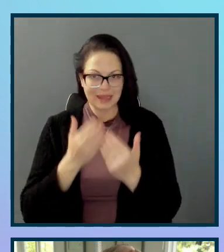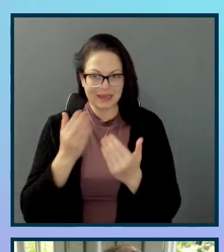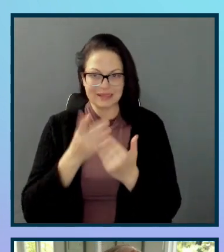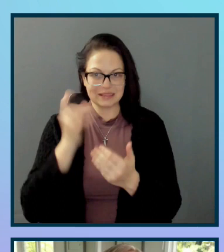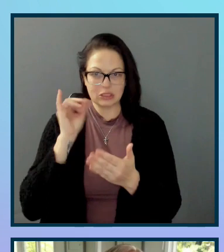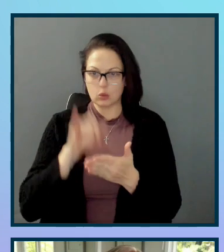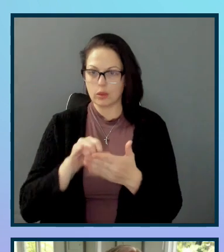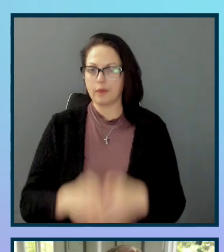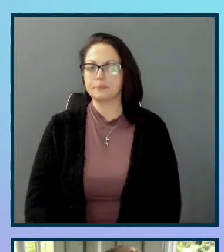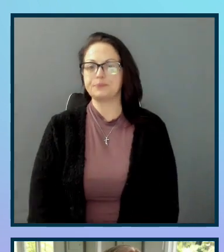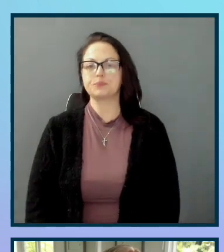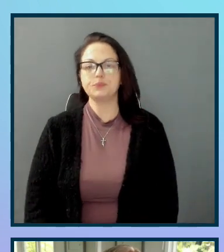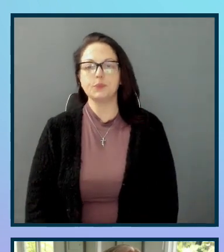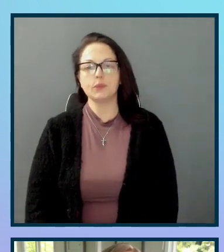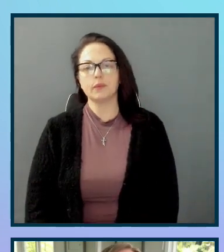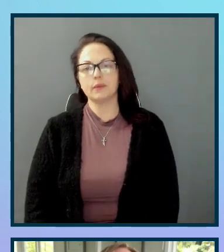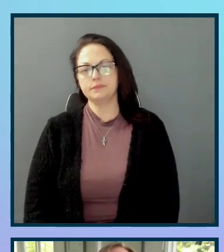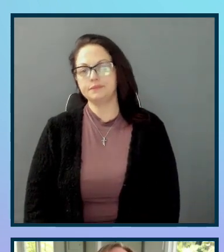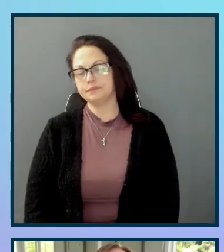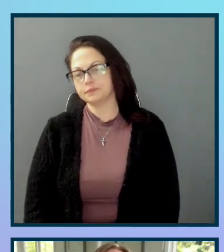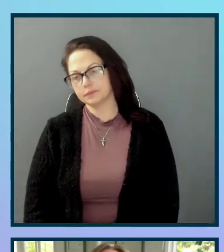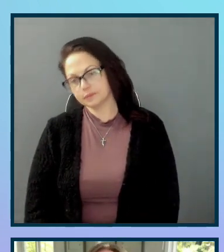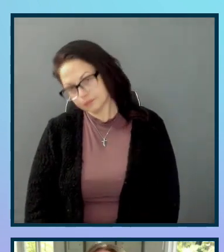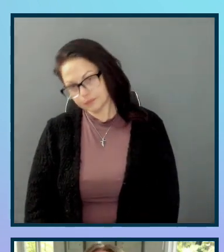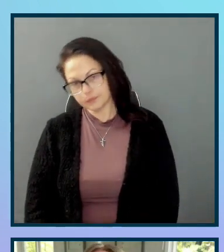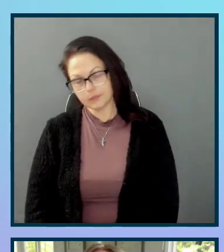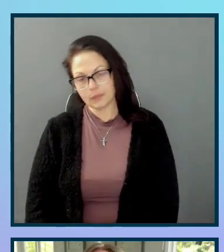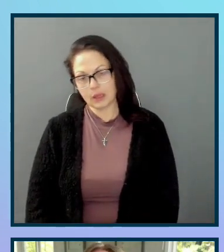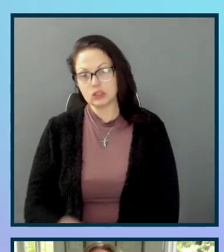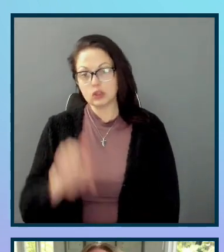And so this is important because you can sit there